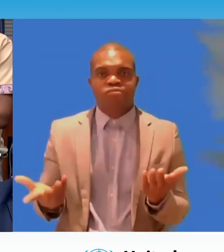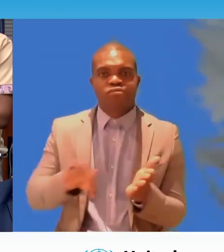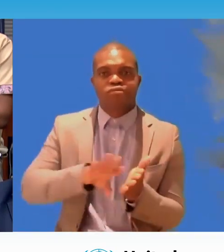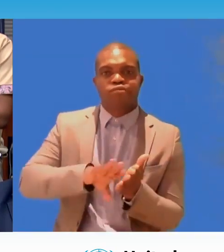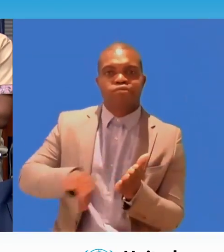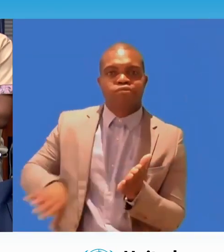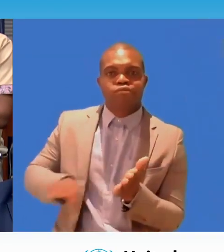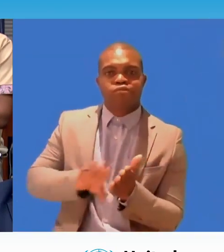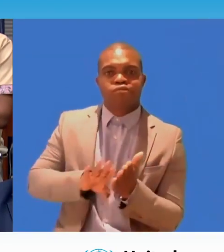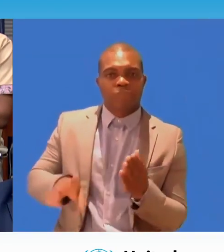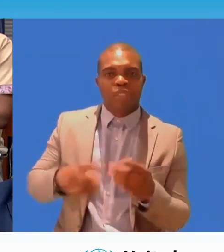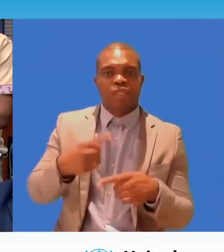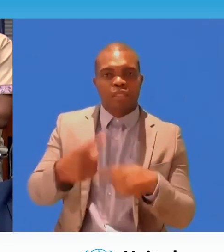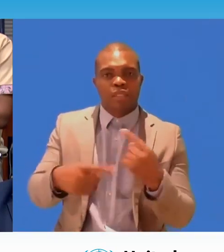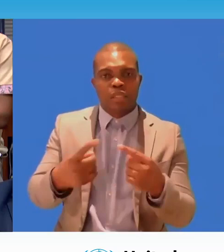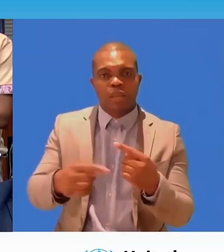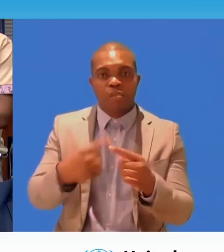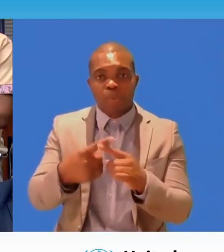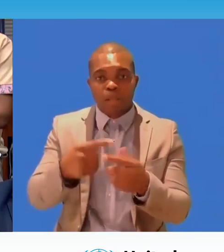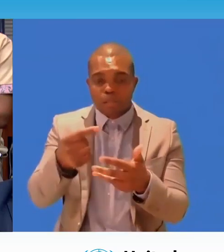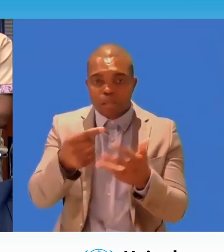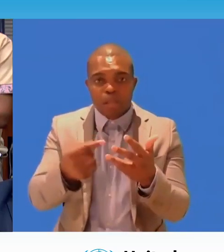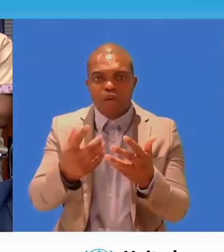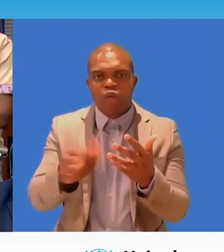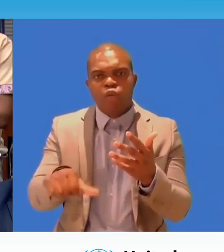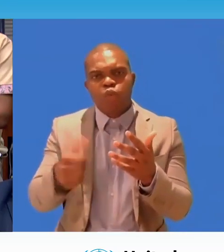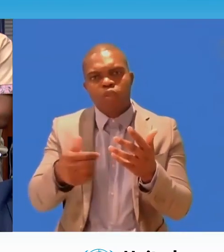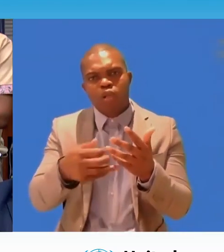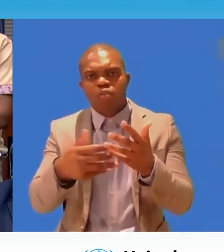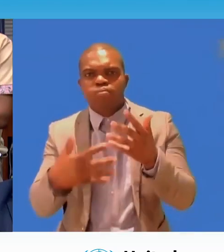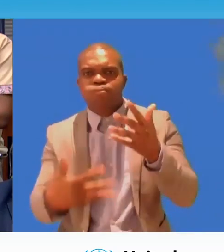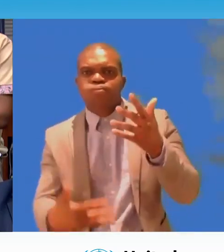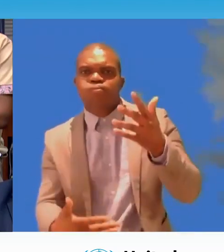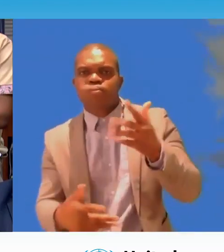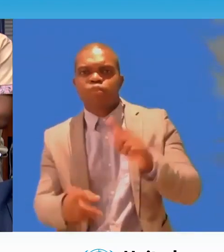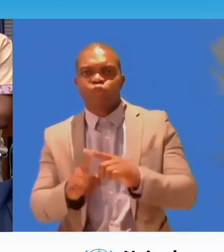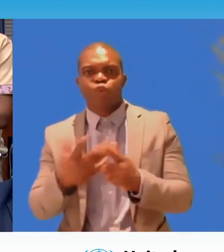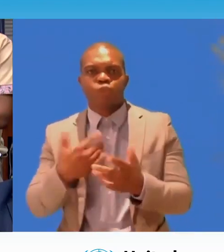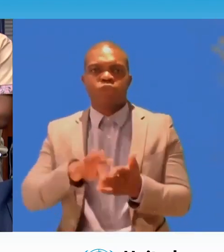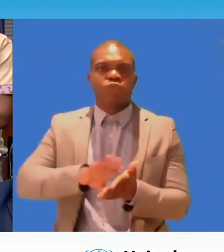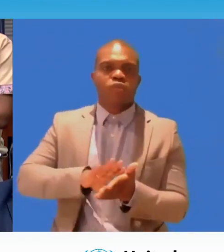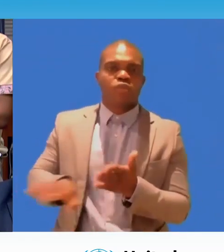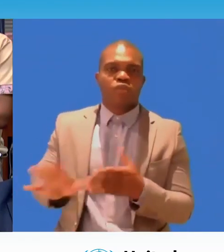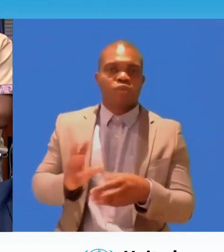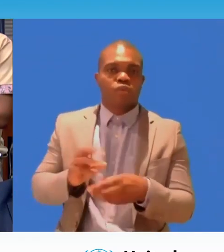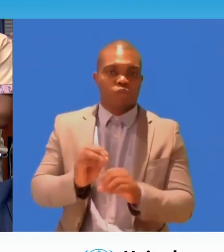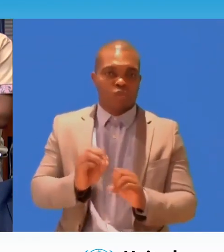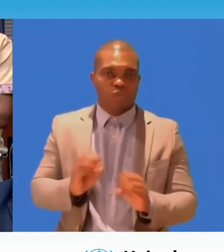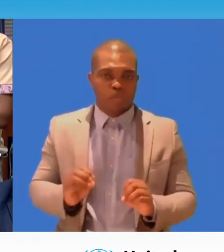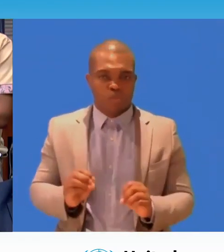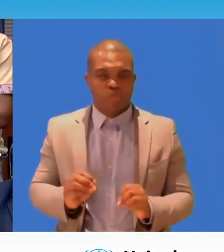like to know because we are hardly working on the tangible Solutions as uh the spokesperson